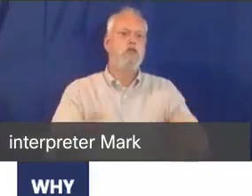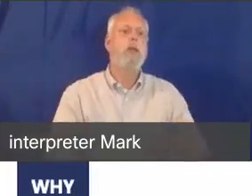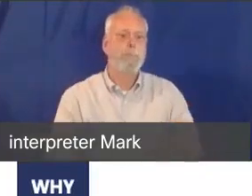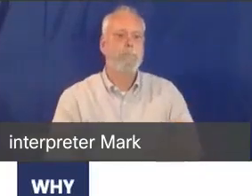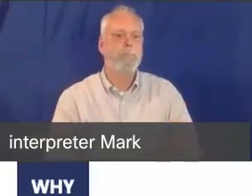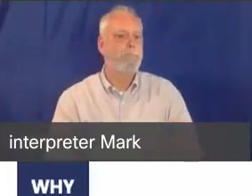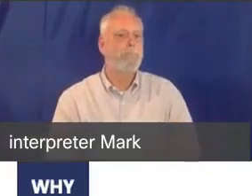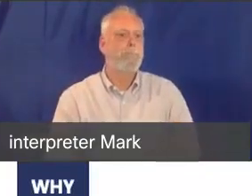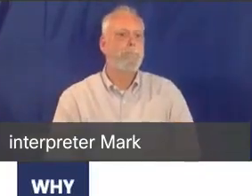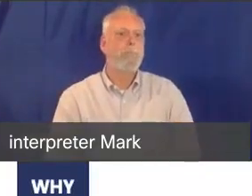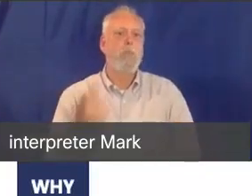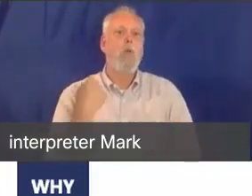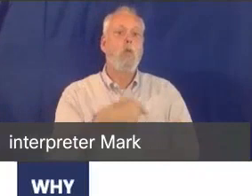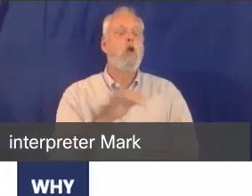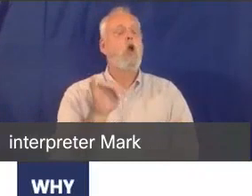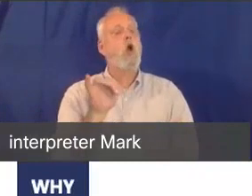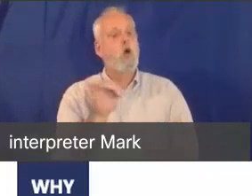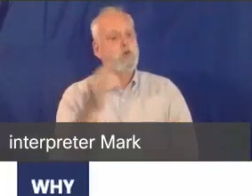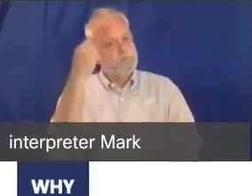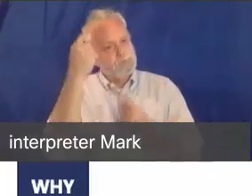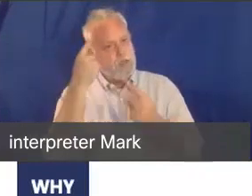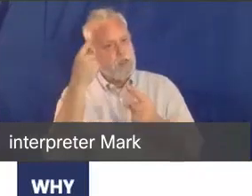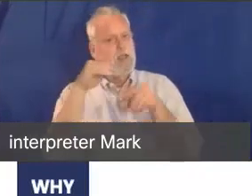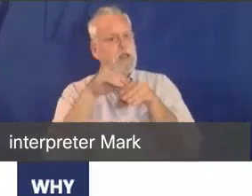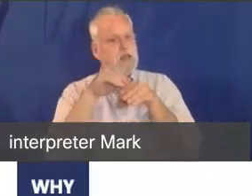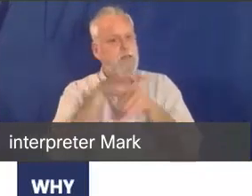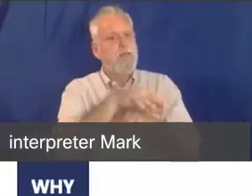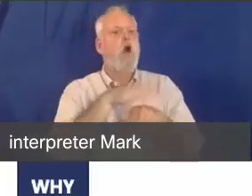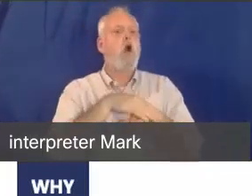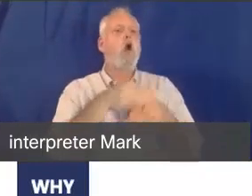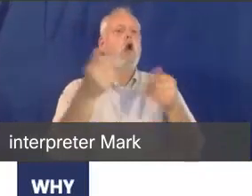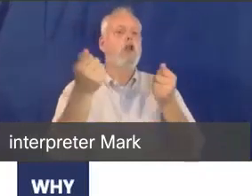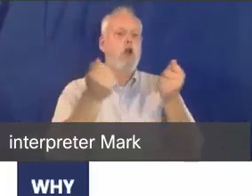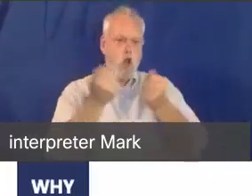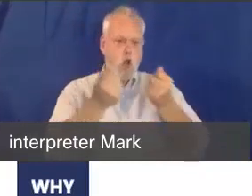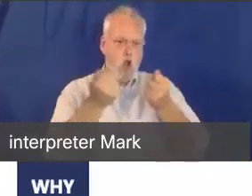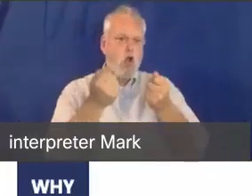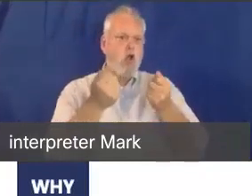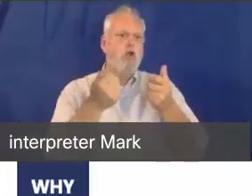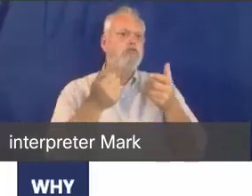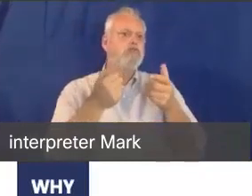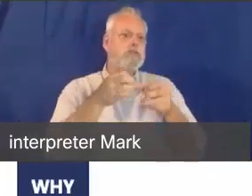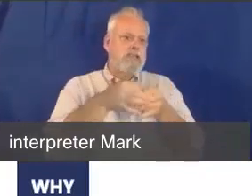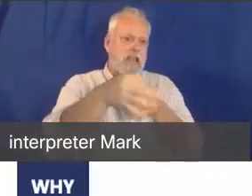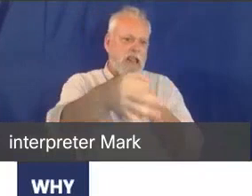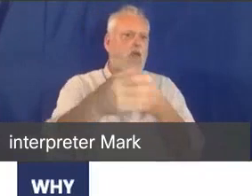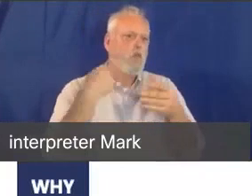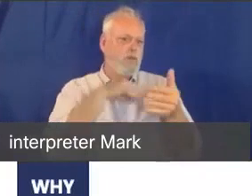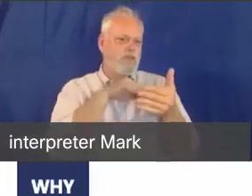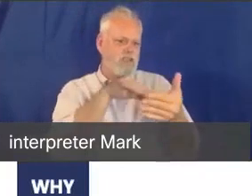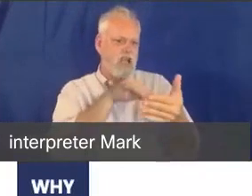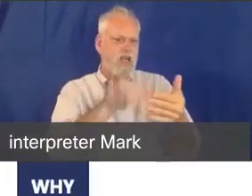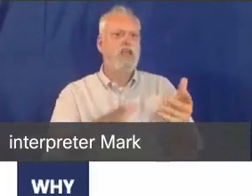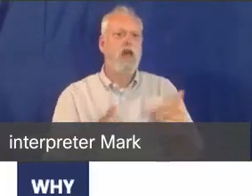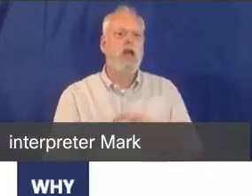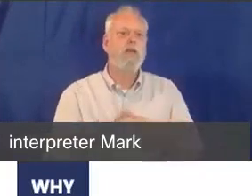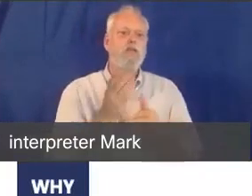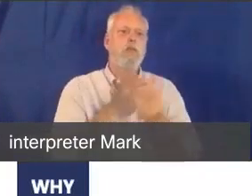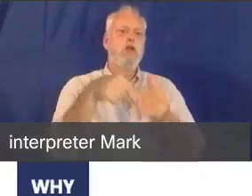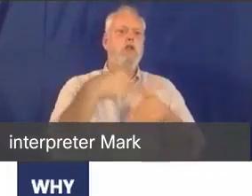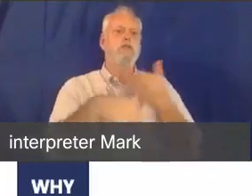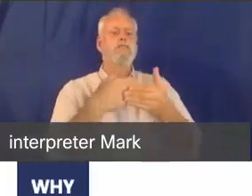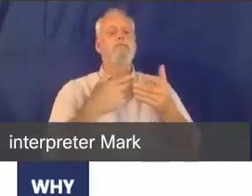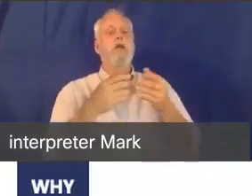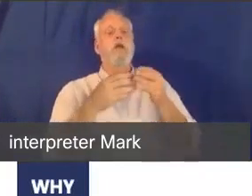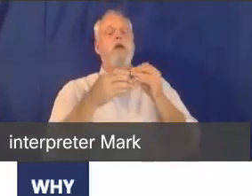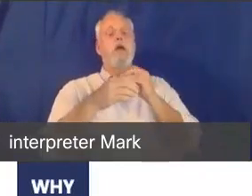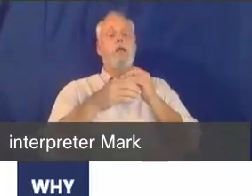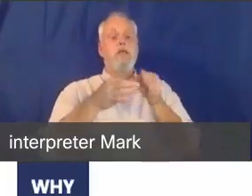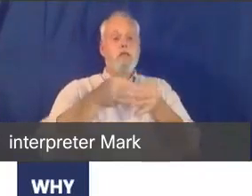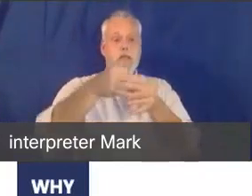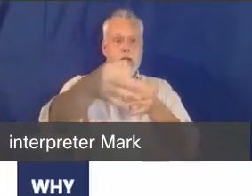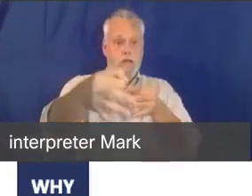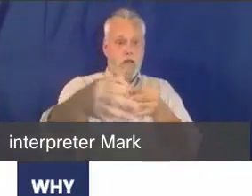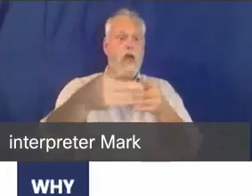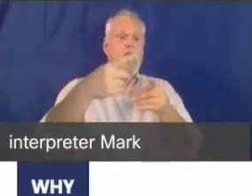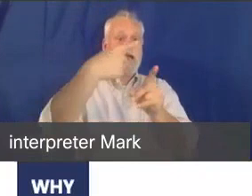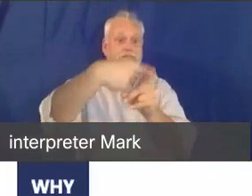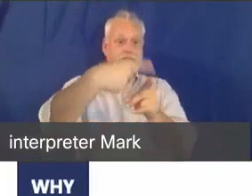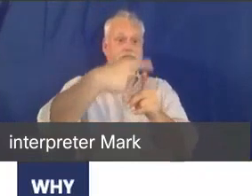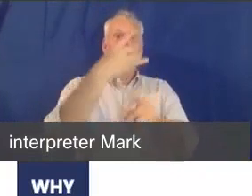we are also seriously considering the impact on passenger car delay and so we have studied that as part of our design process and the range of delay currently experience at signalize intersections along these corridors is any,